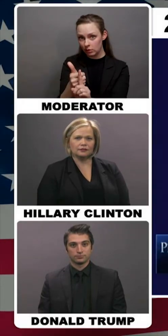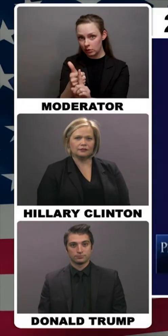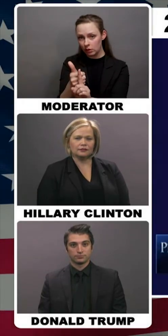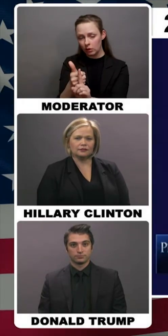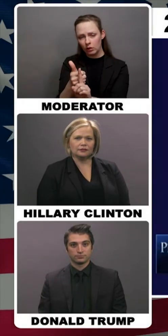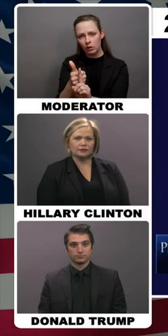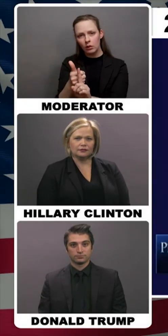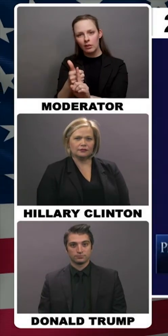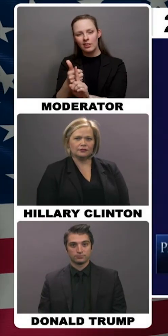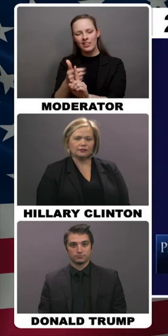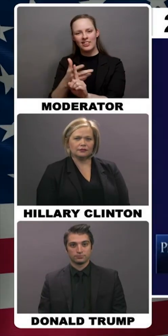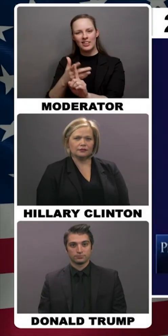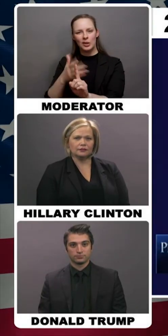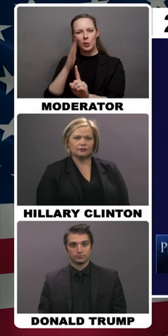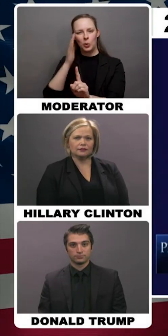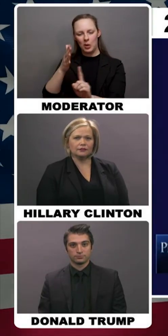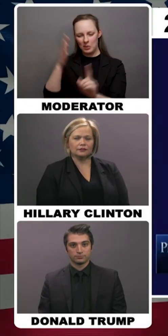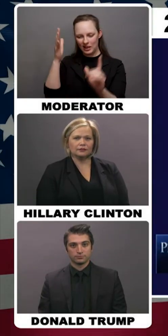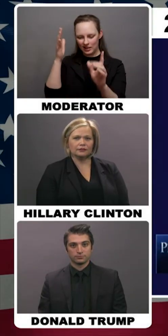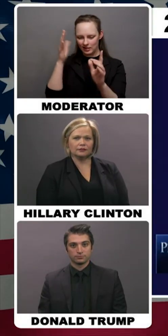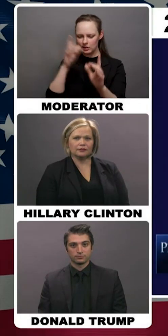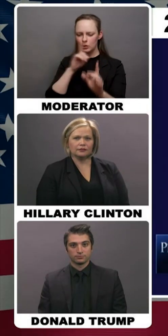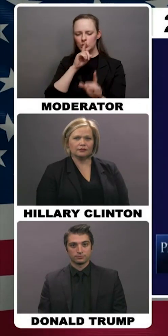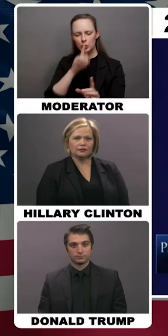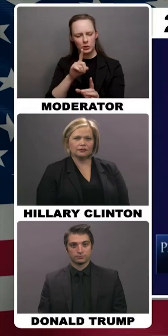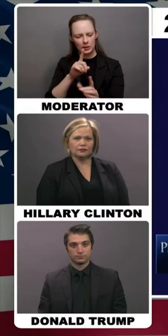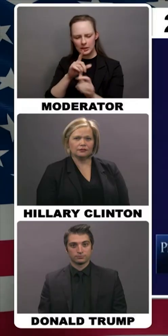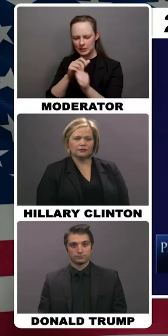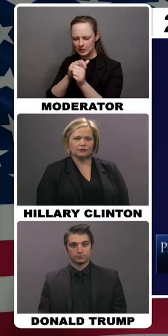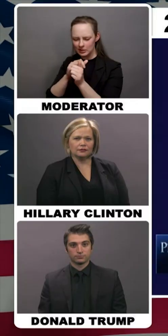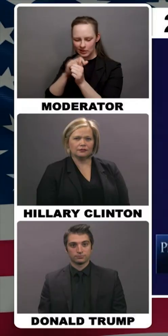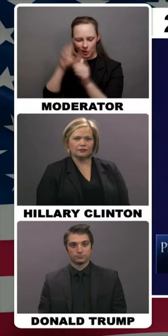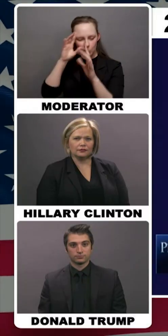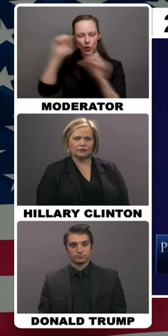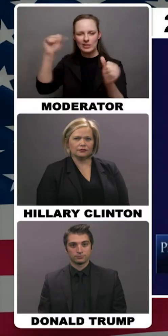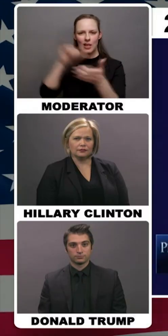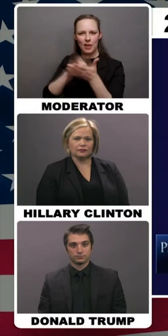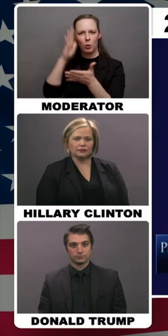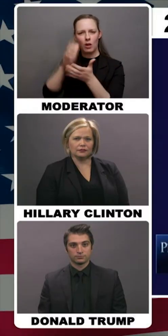president to all the people in the United States? That Question begins for Mr. Trump.